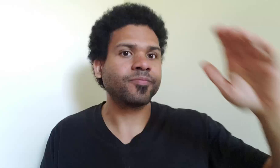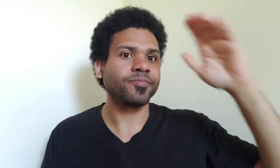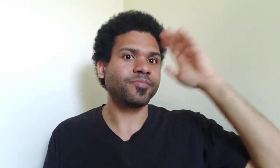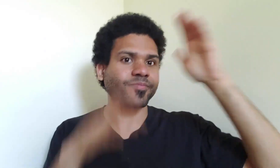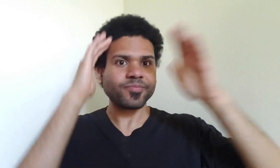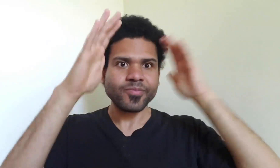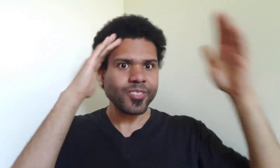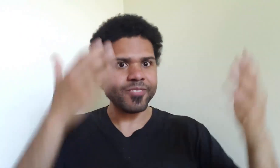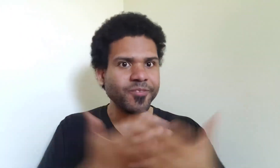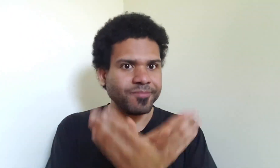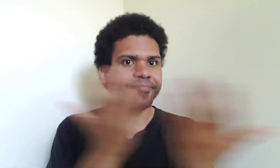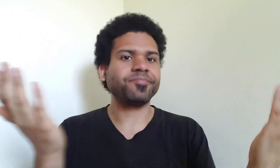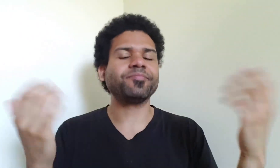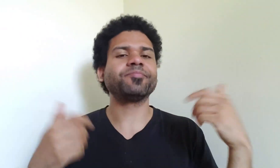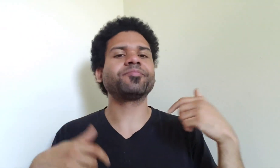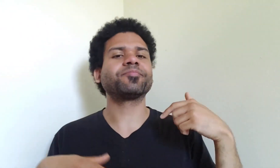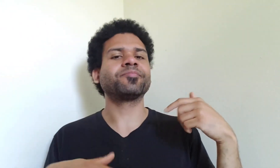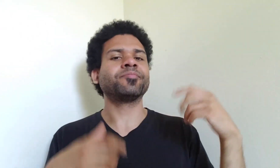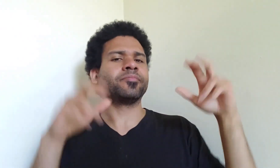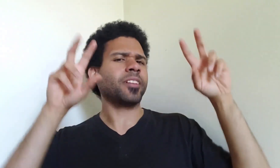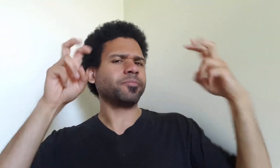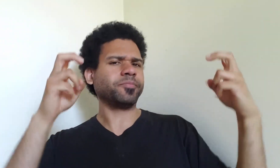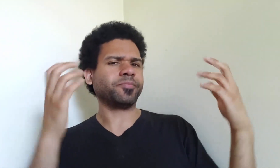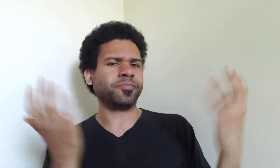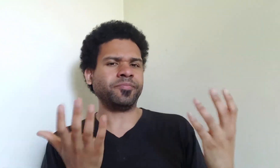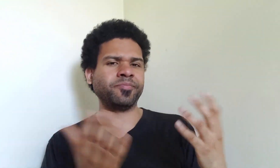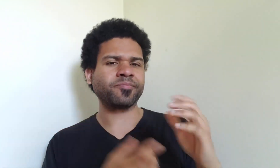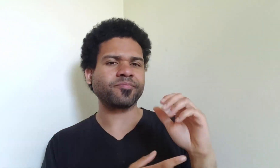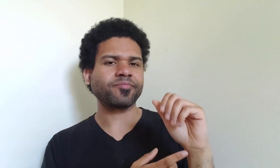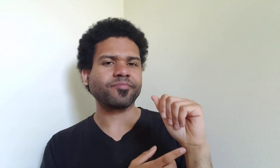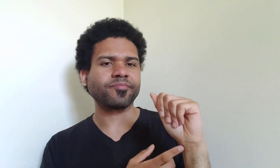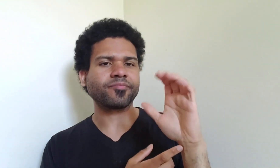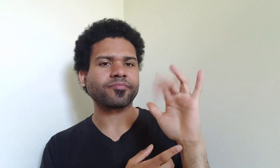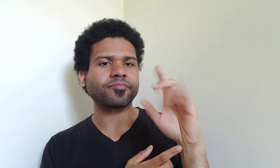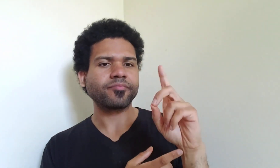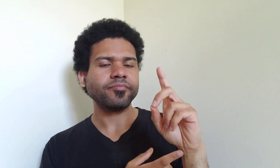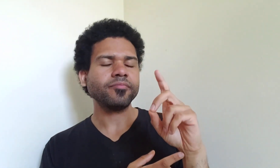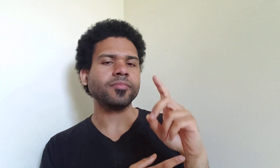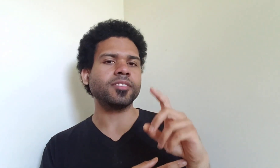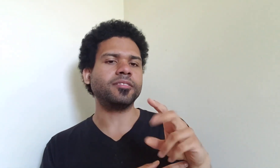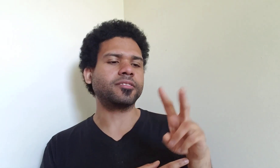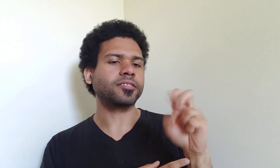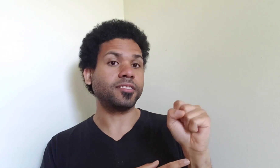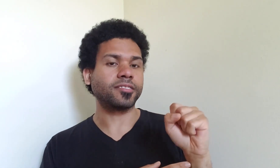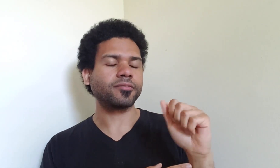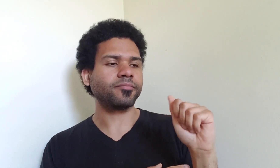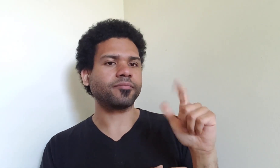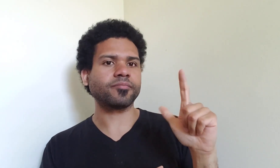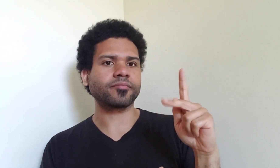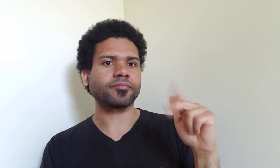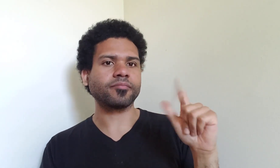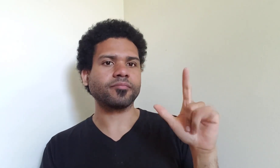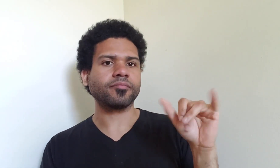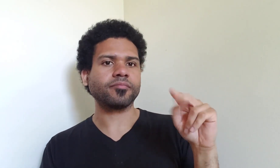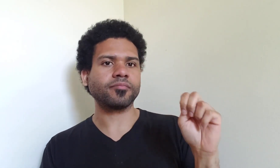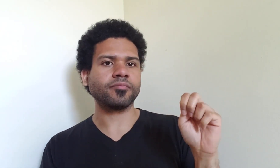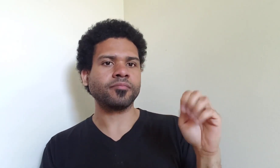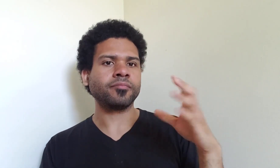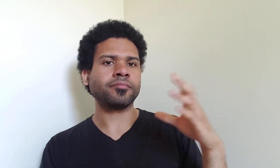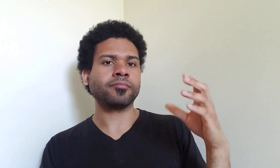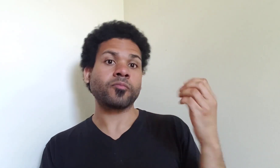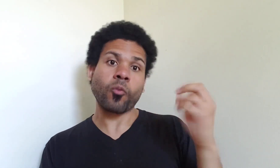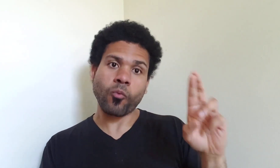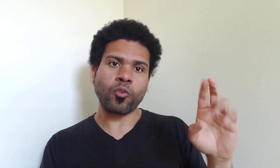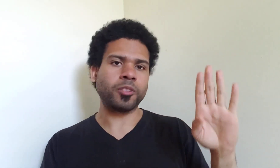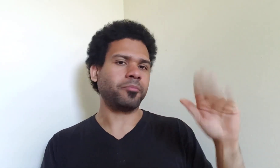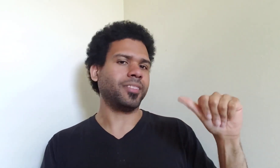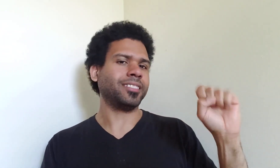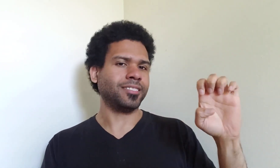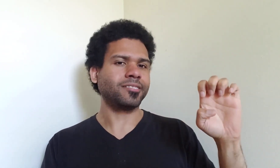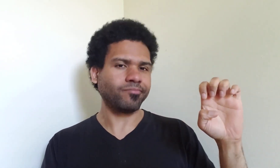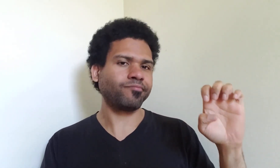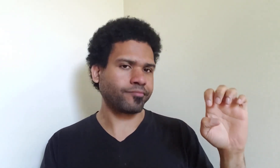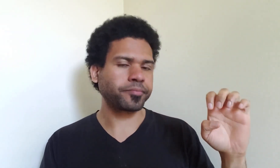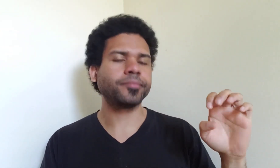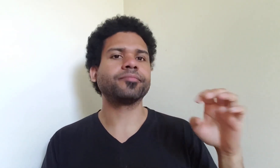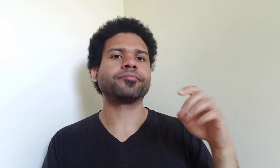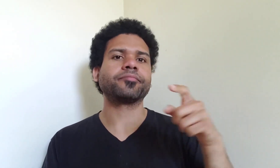Greetings! We will talk about acid vs alkaline or base.